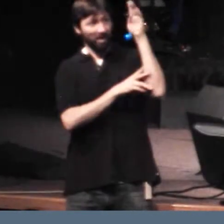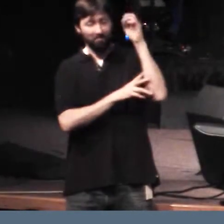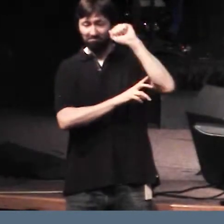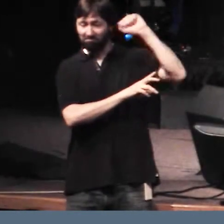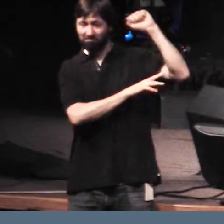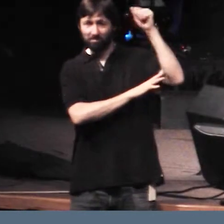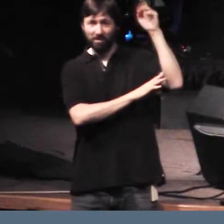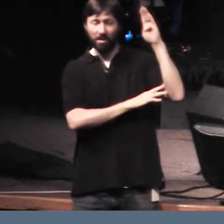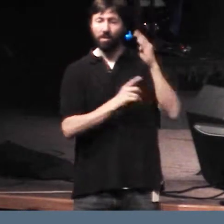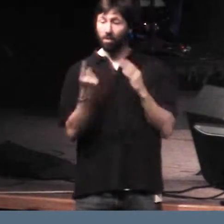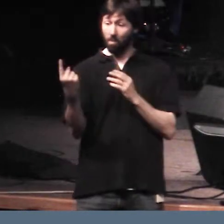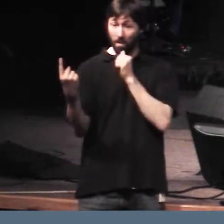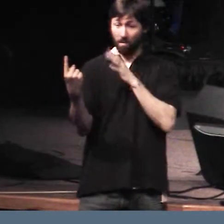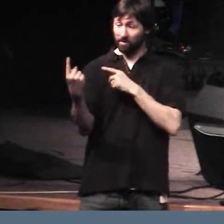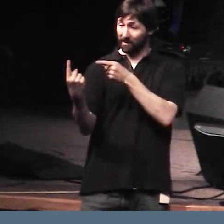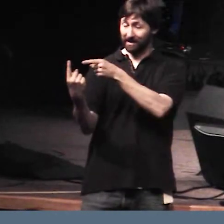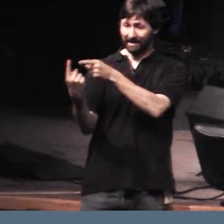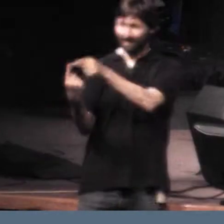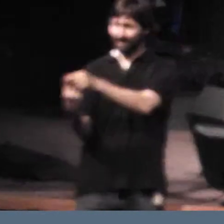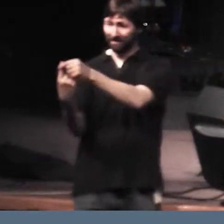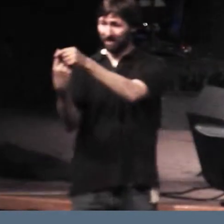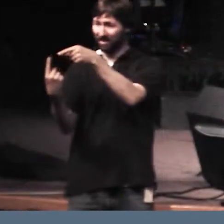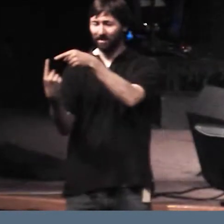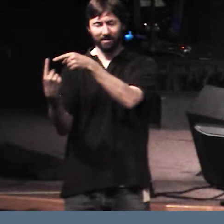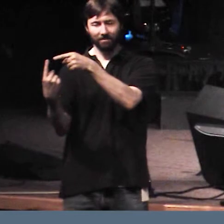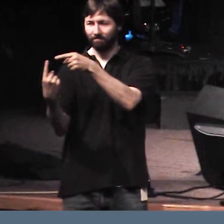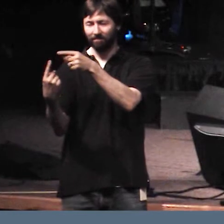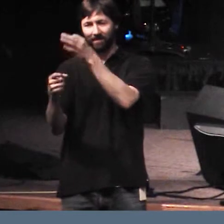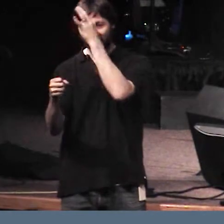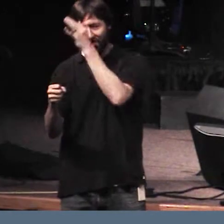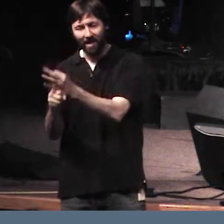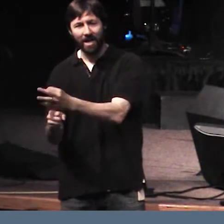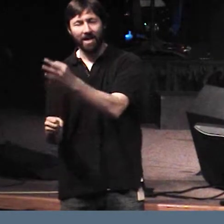there is one lady who shows this extreme covenant faithfulness